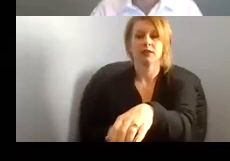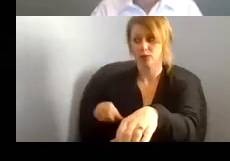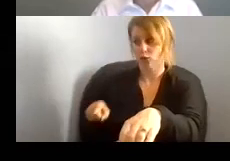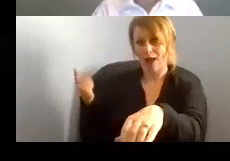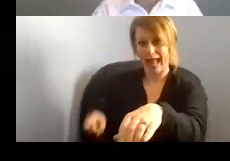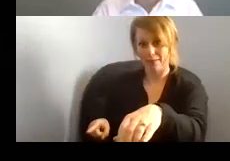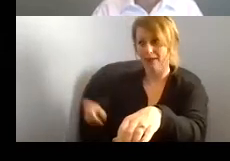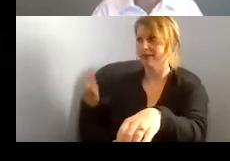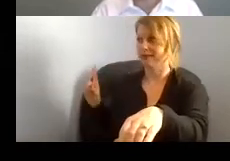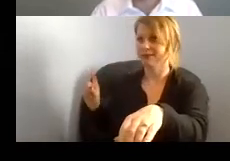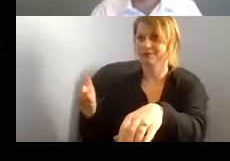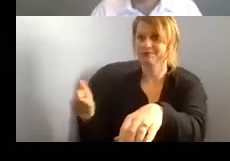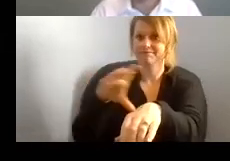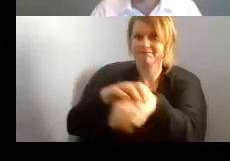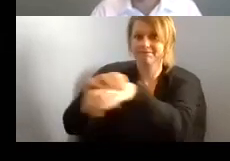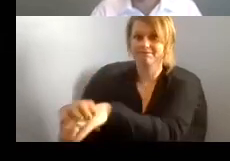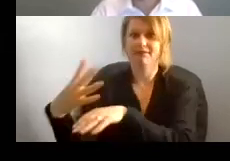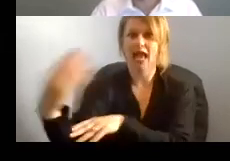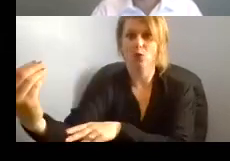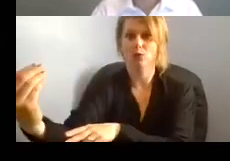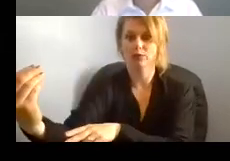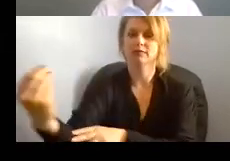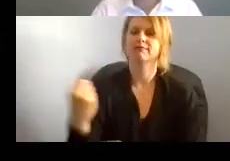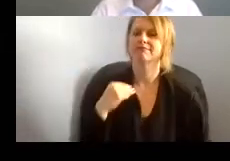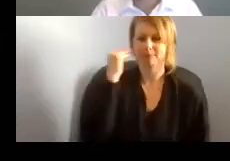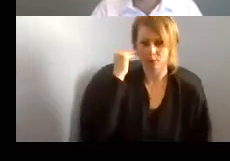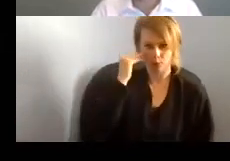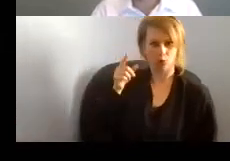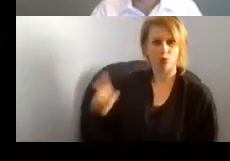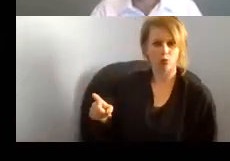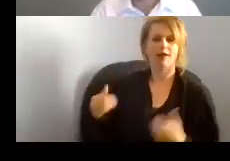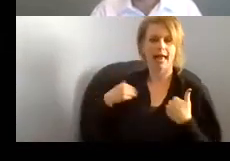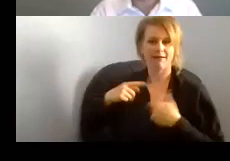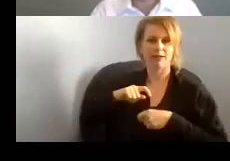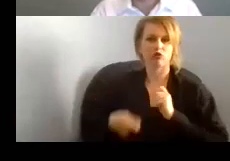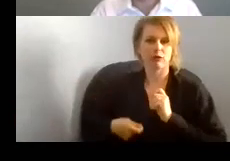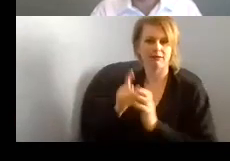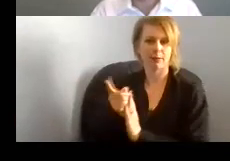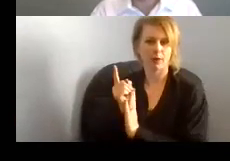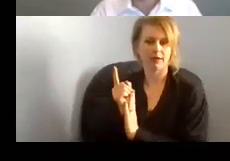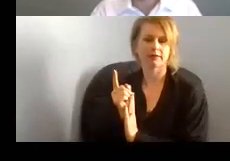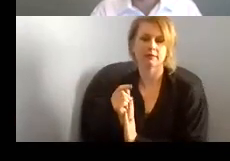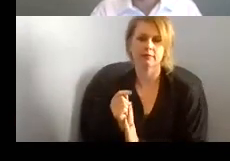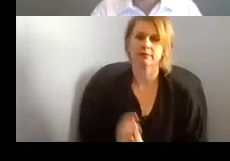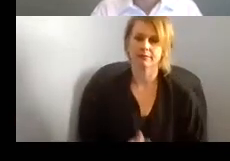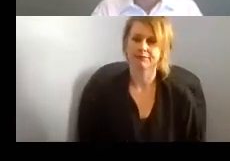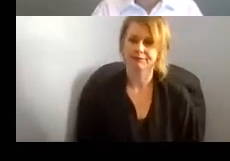You may let the student call a parent or other family member if that’s necessary. Or provide permission and encouragement to see the social worker